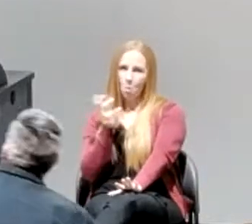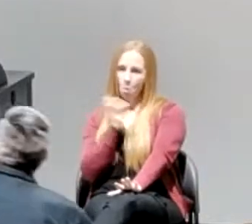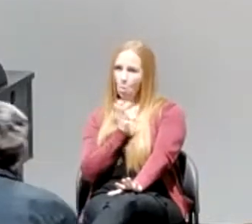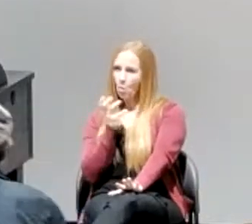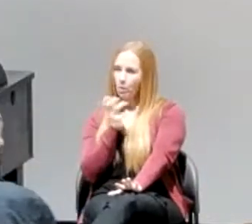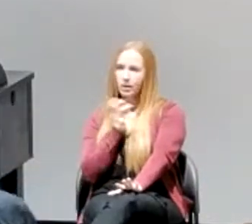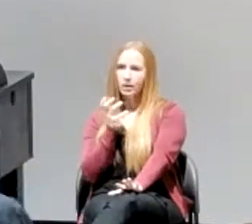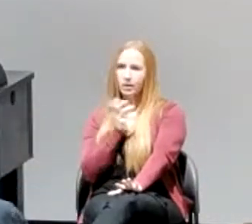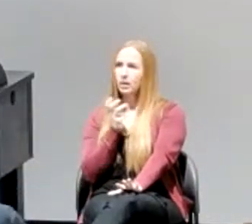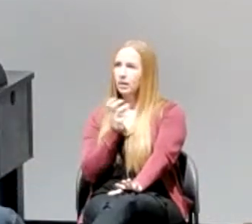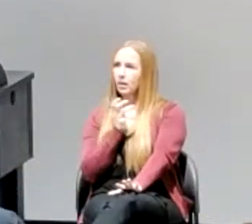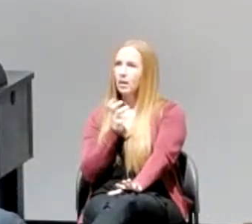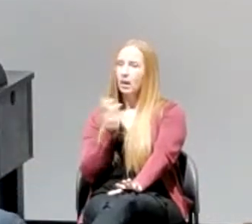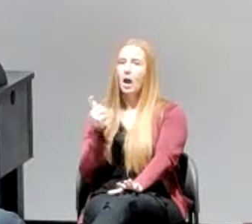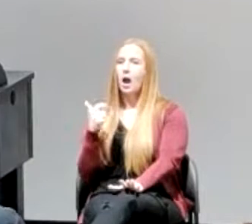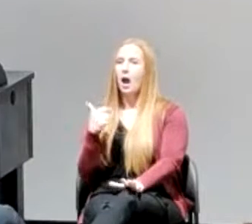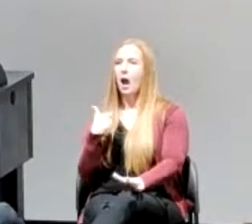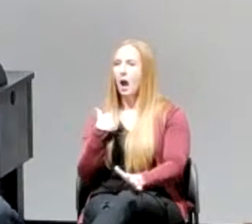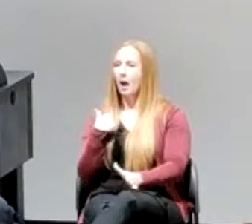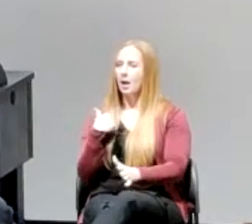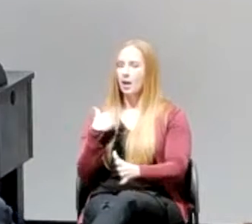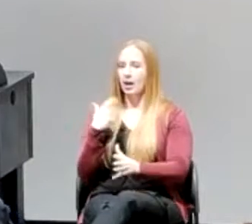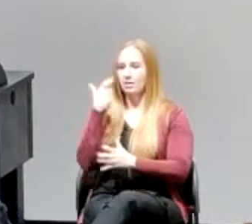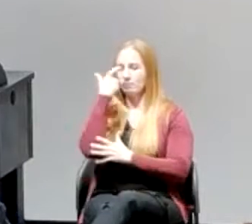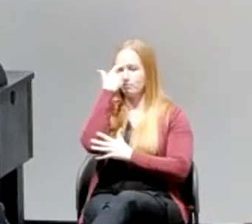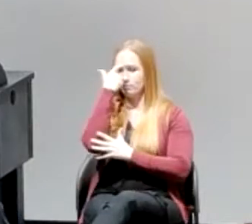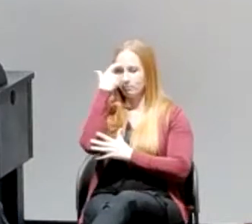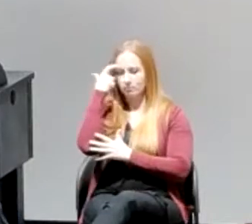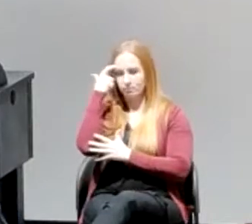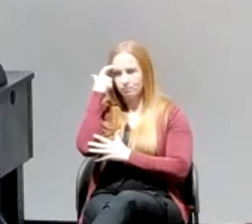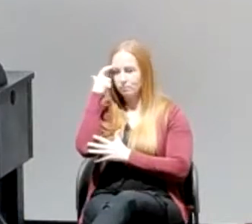challenged me very simply by saying the student panel yesterday was going to be about the who.